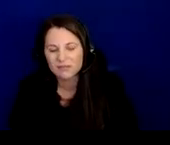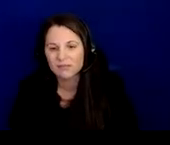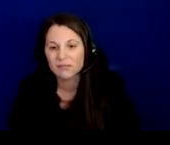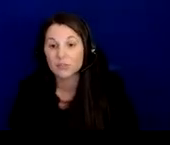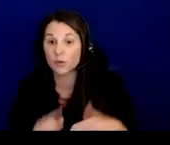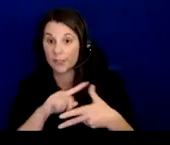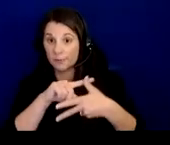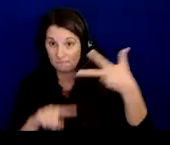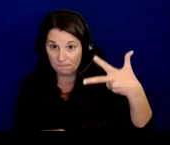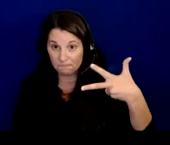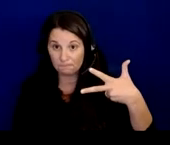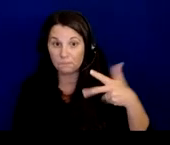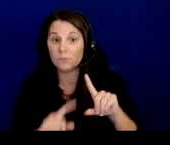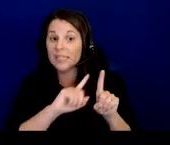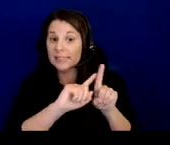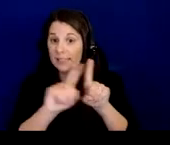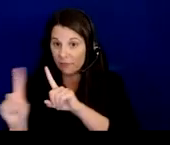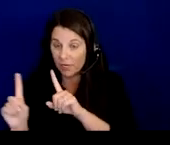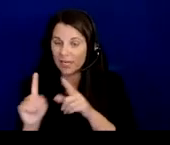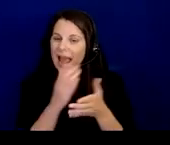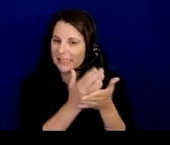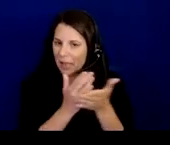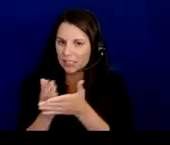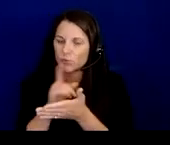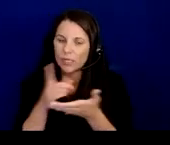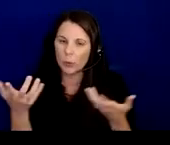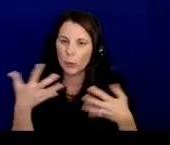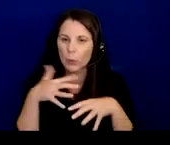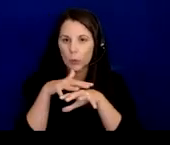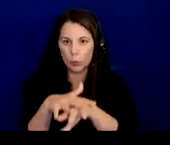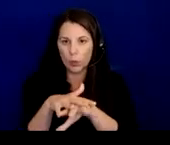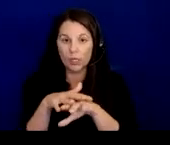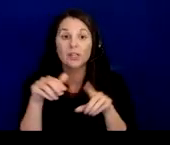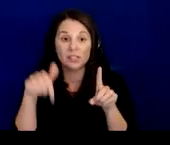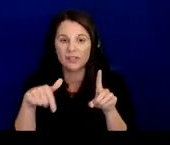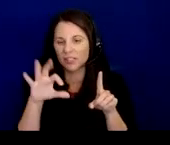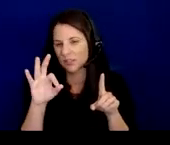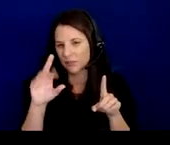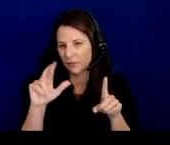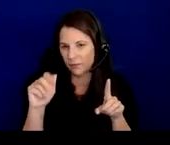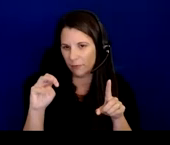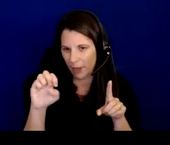different aspects of these three things are woven into this framework, this CECL framework, and these